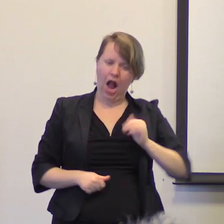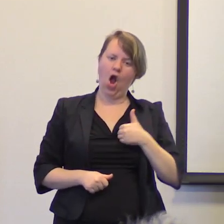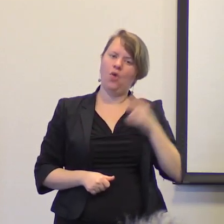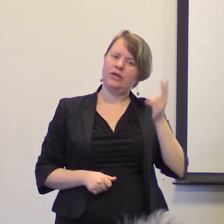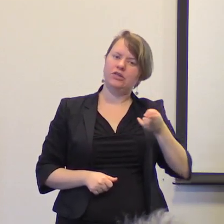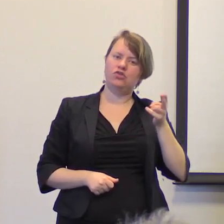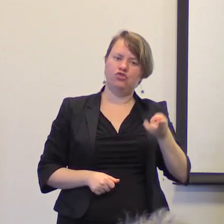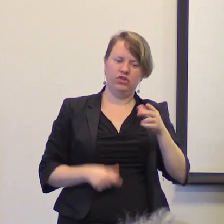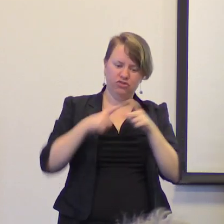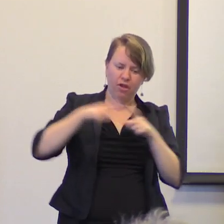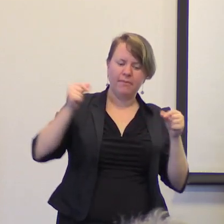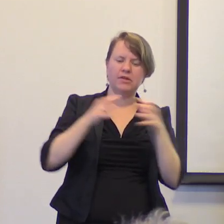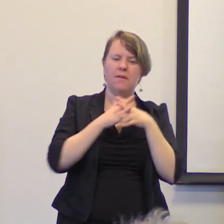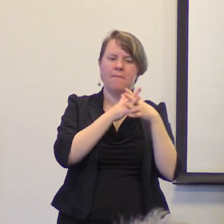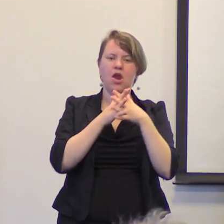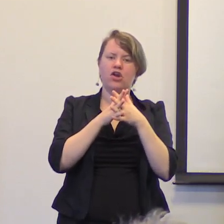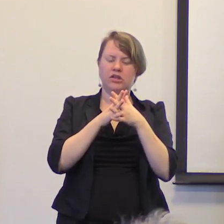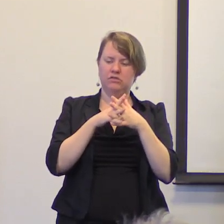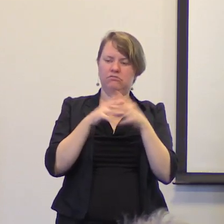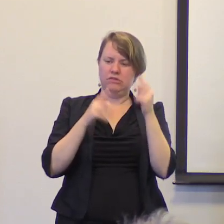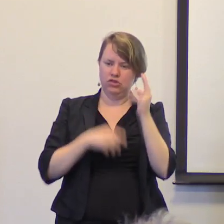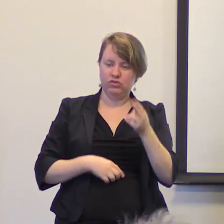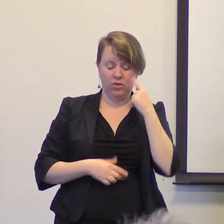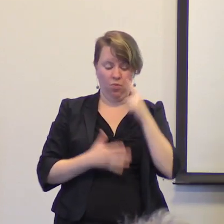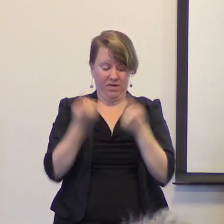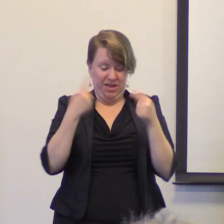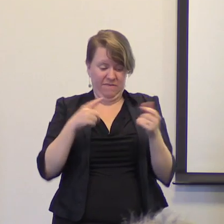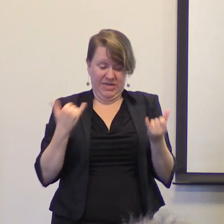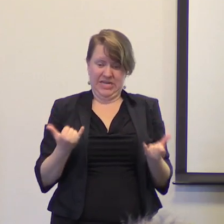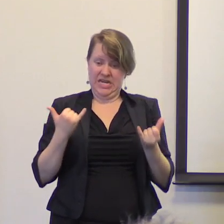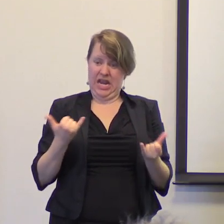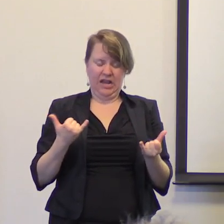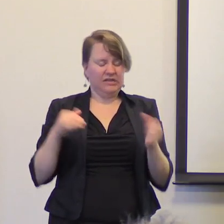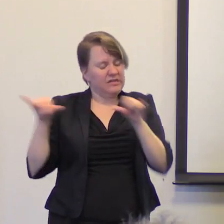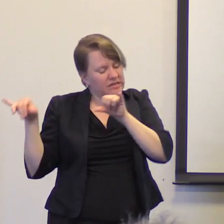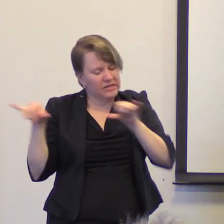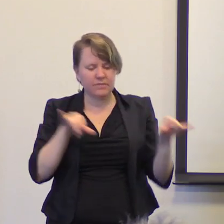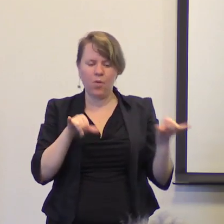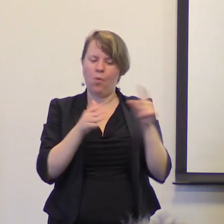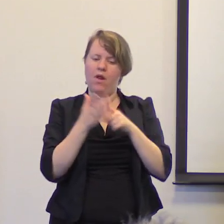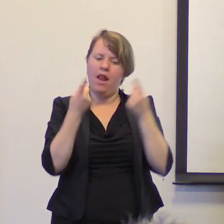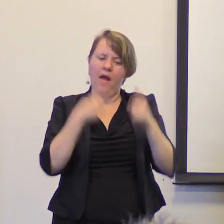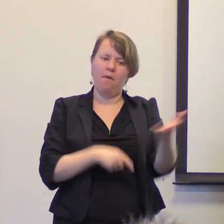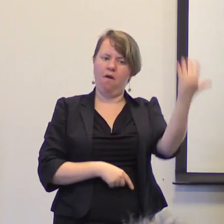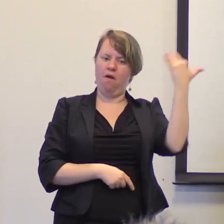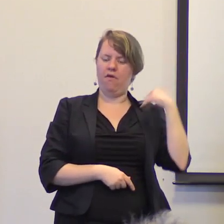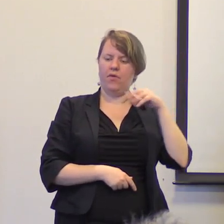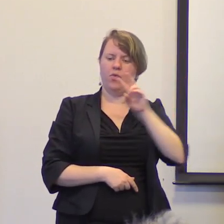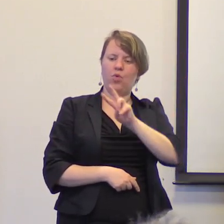And we believe that what," they said, "that what's happening today is very similar to what happened during World War II."